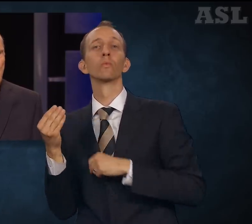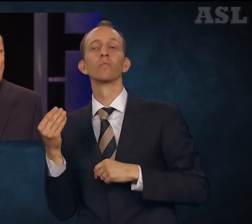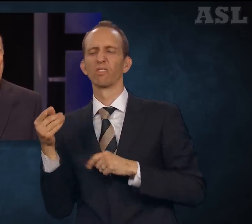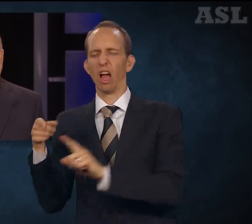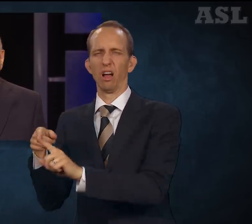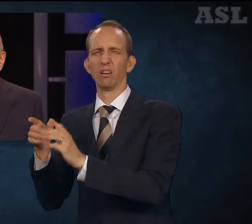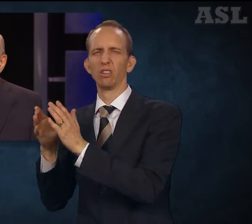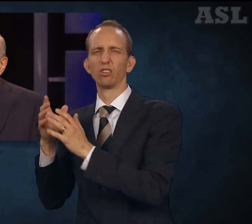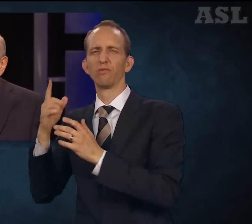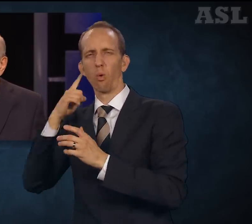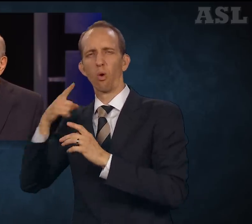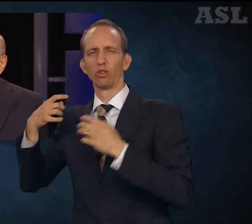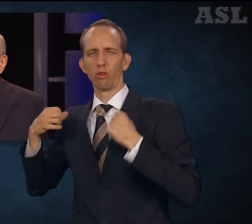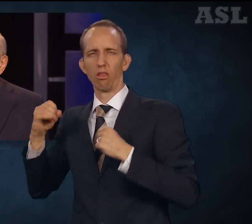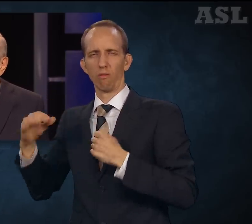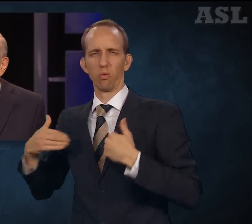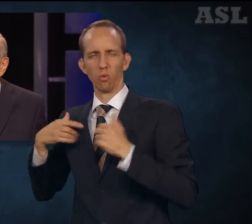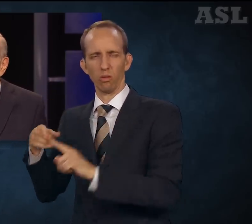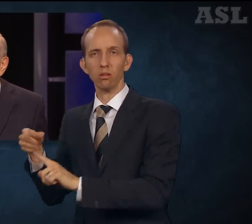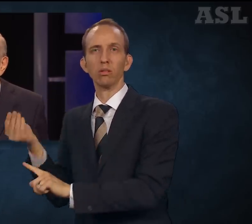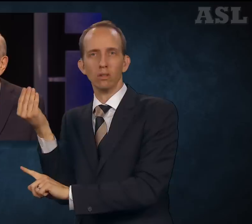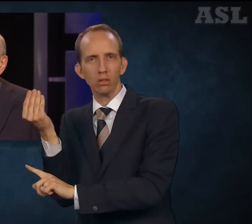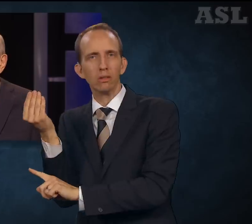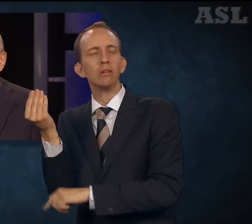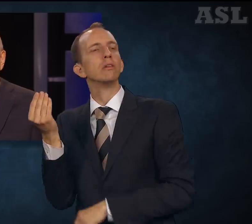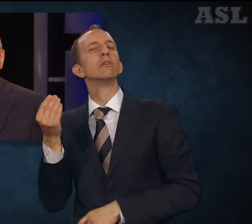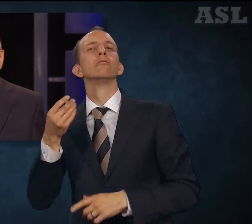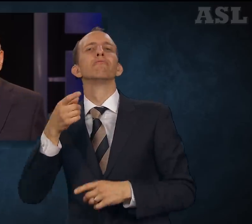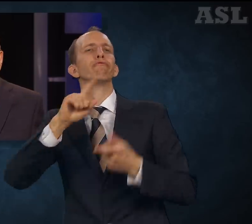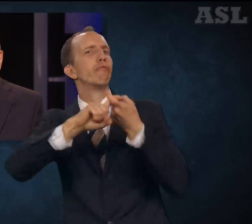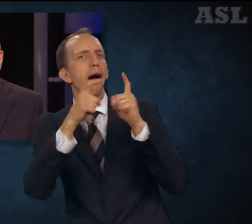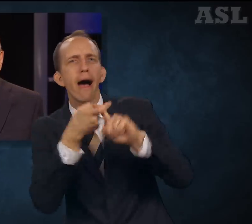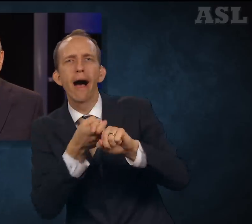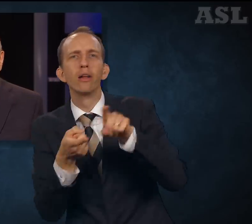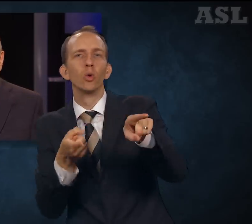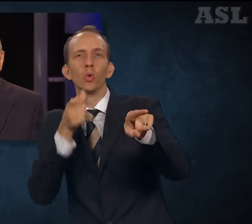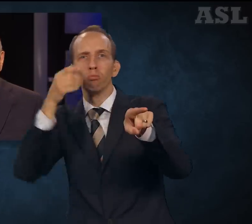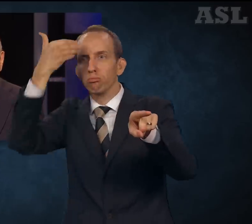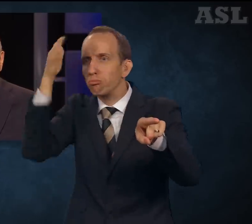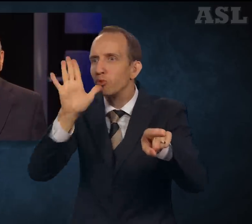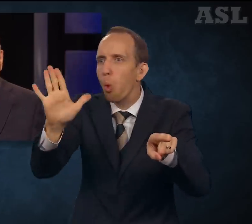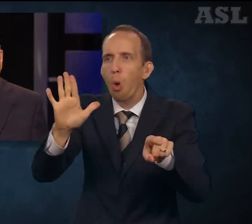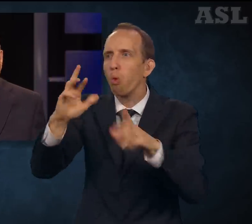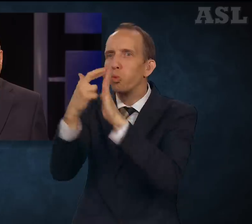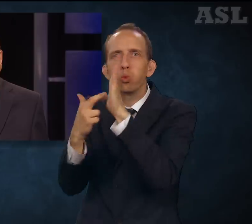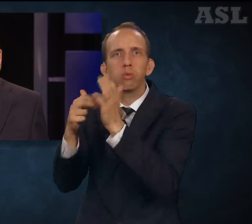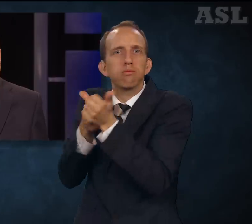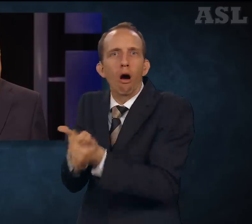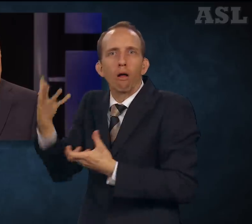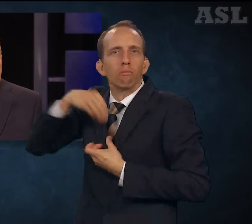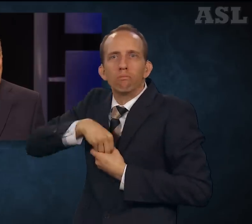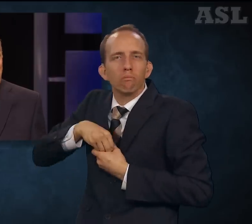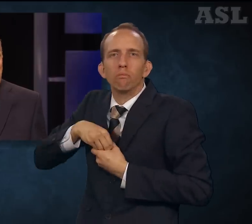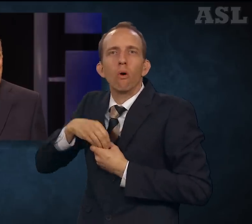FOR THE STRENGTH OF YOUTH AND GIVE THIS NEW COPY TO A